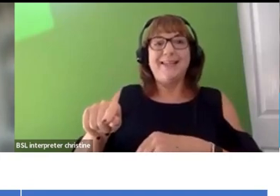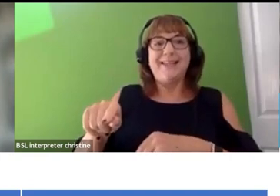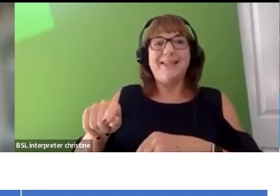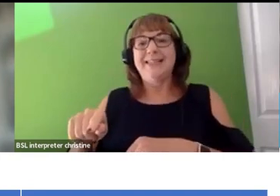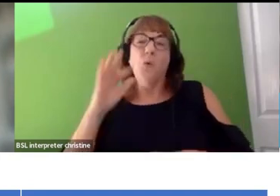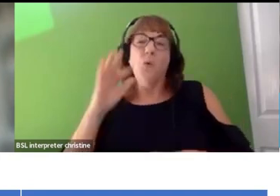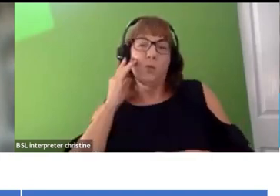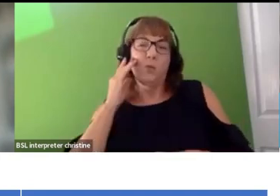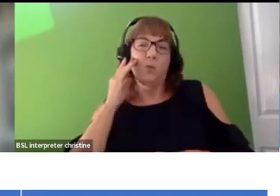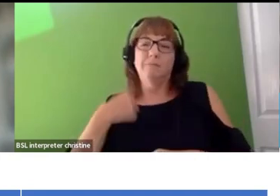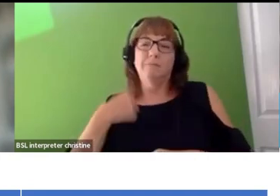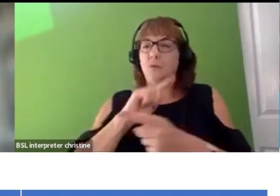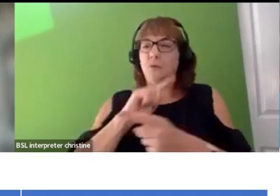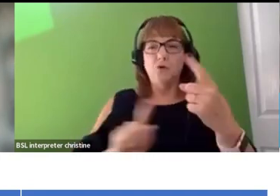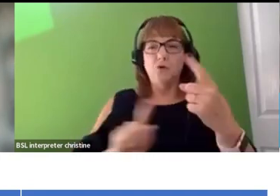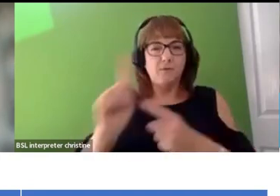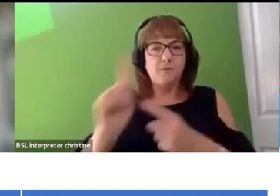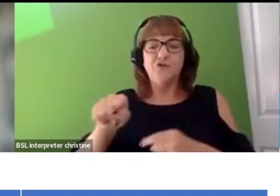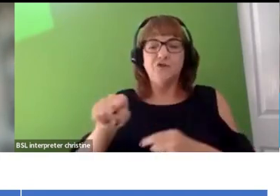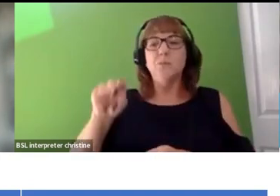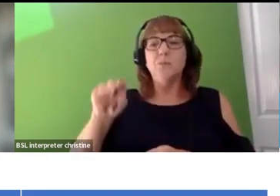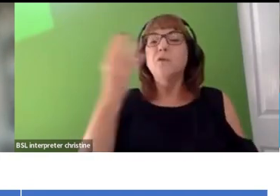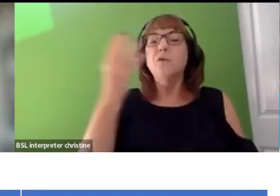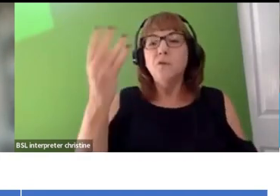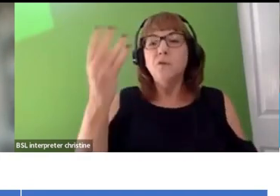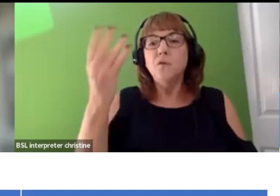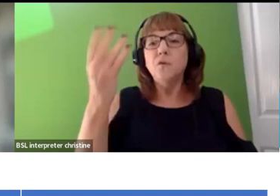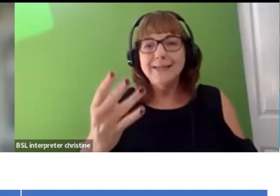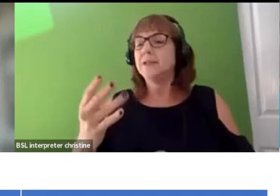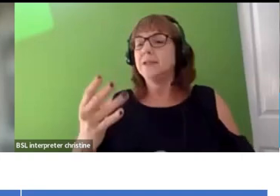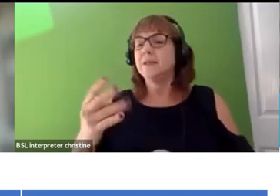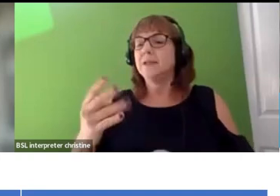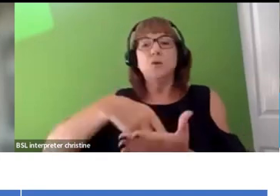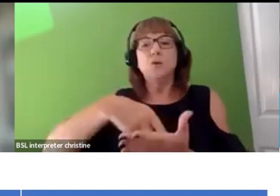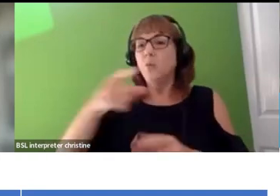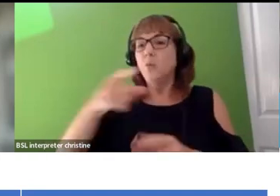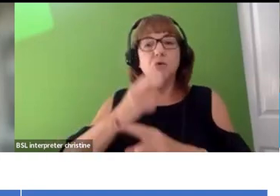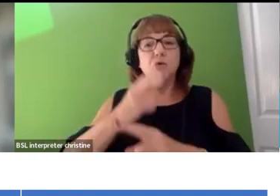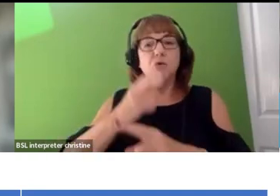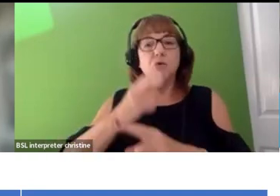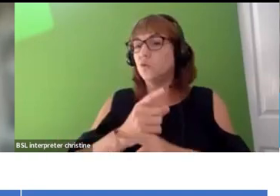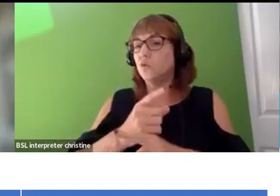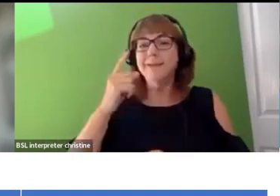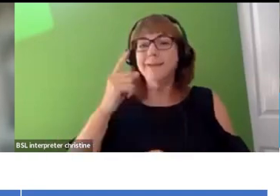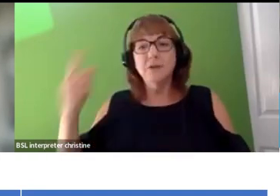when she was 14 and she couldn't walk or talk or sit by herself and yet she carried the most